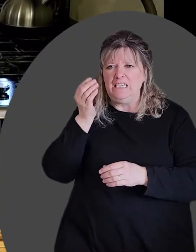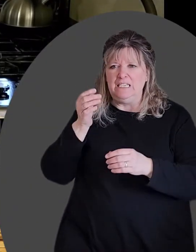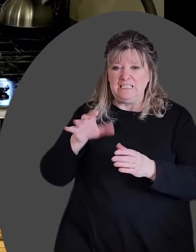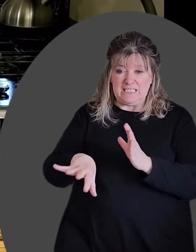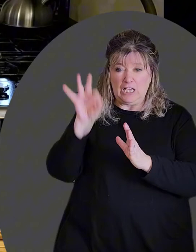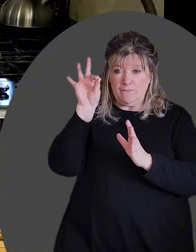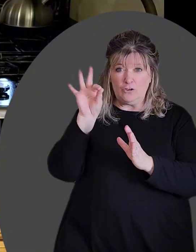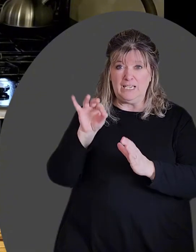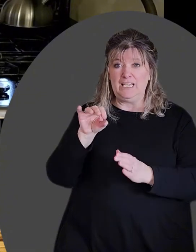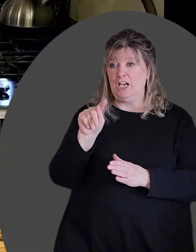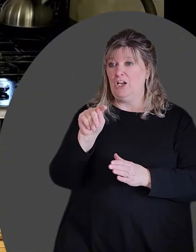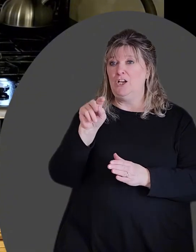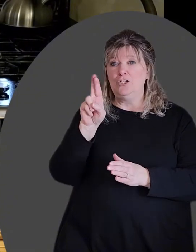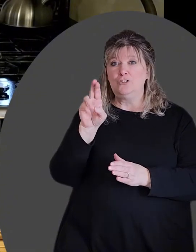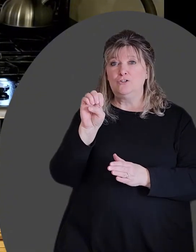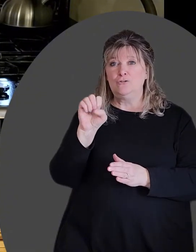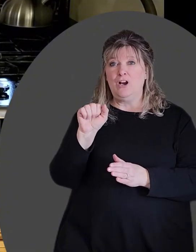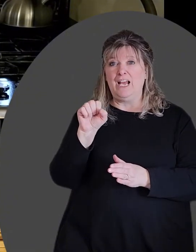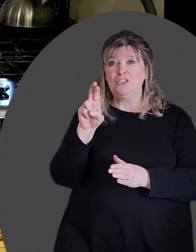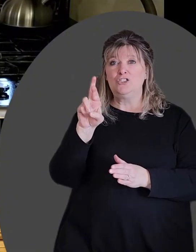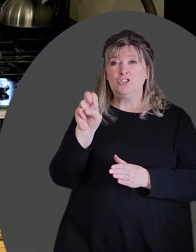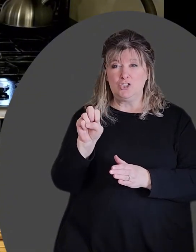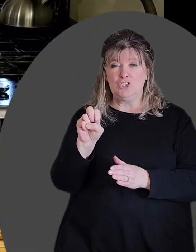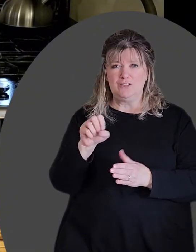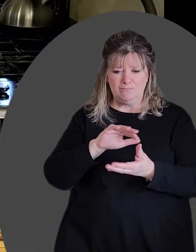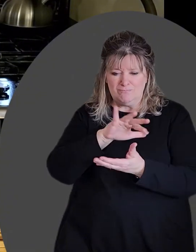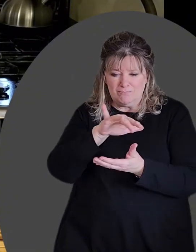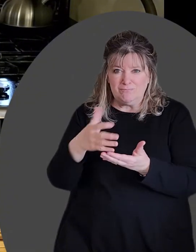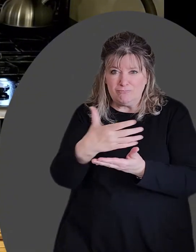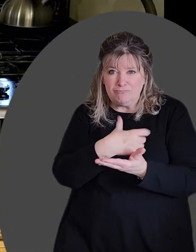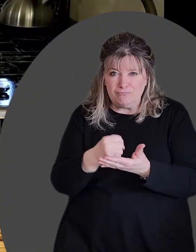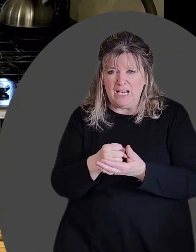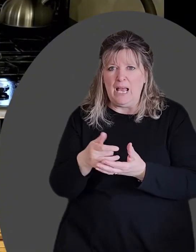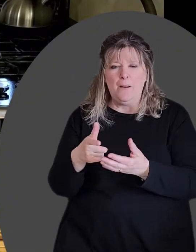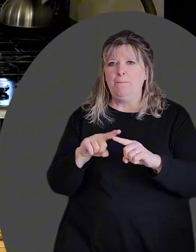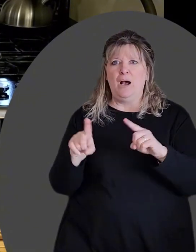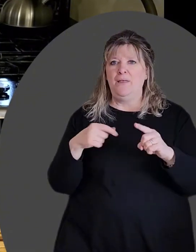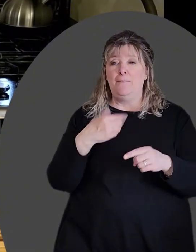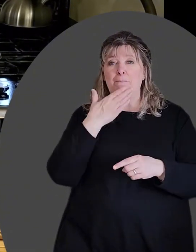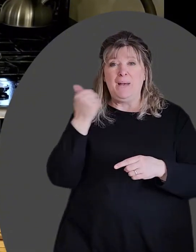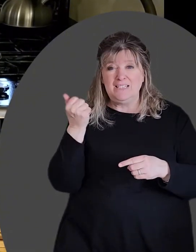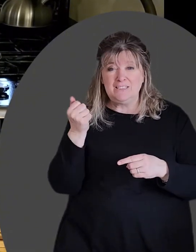but let me remind you that the best treasure is in your family tree